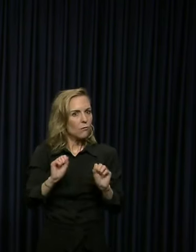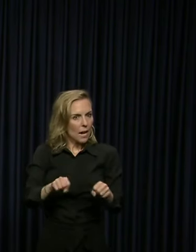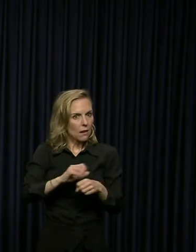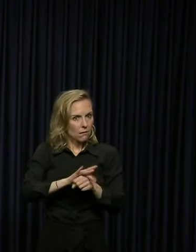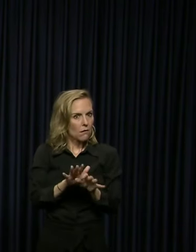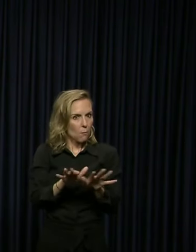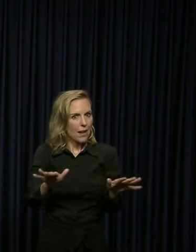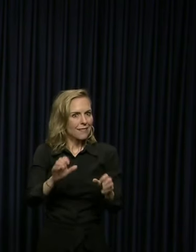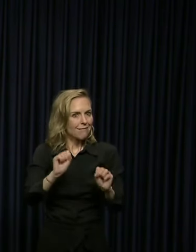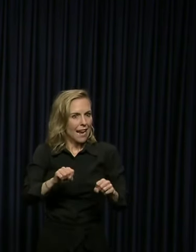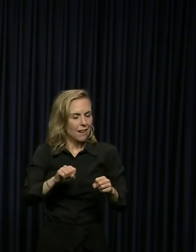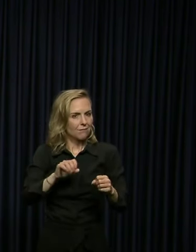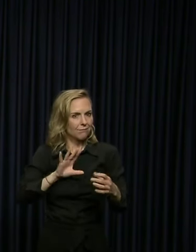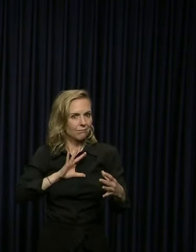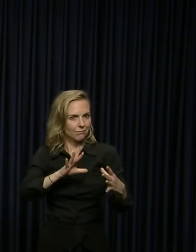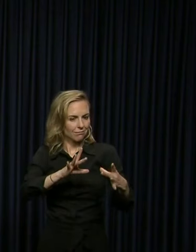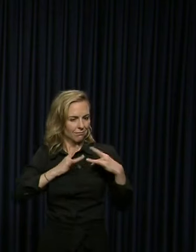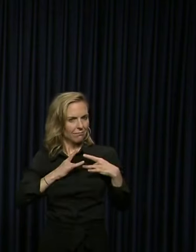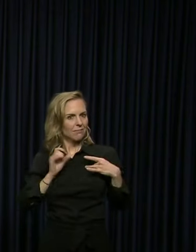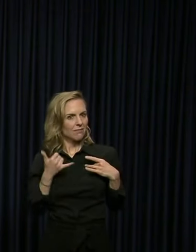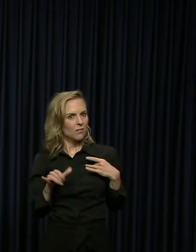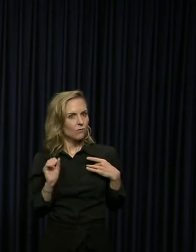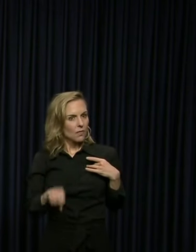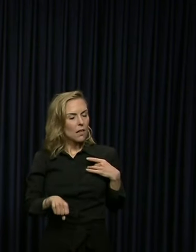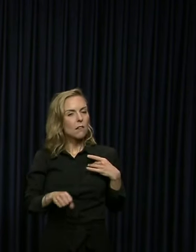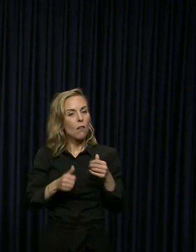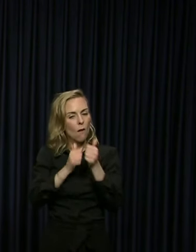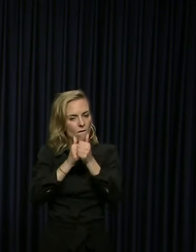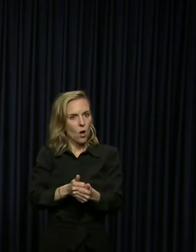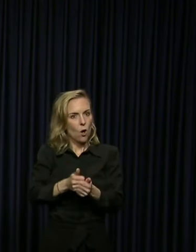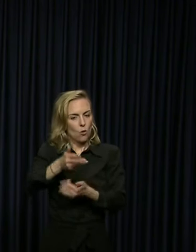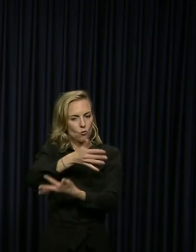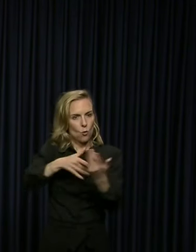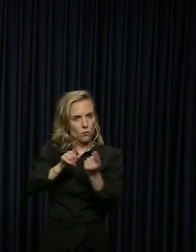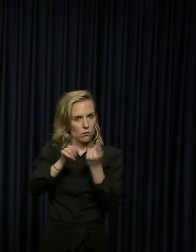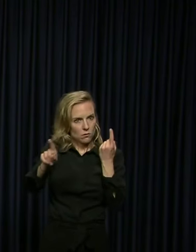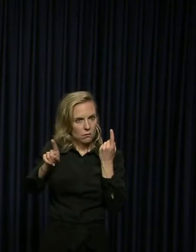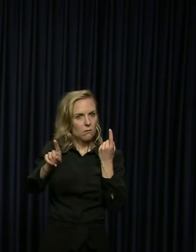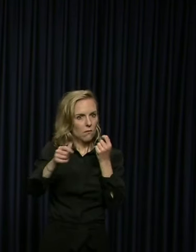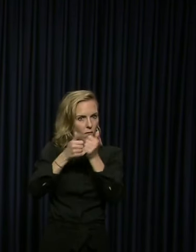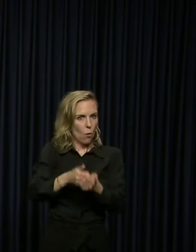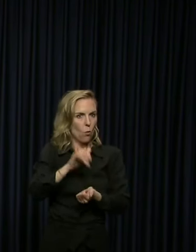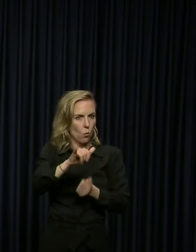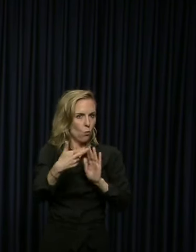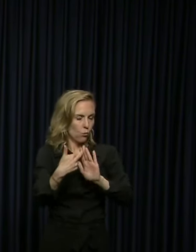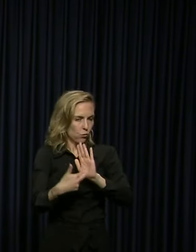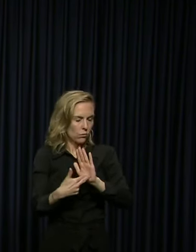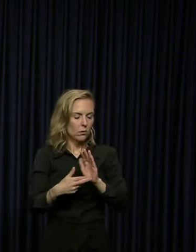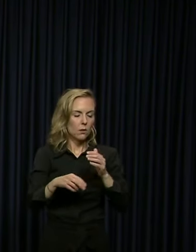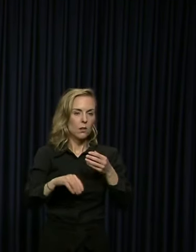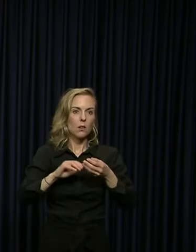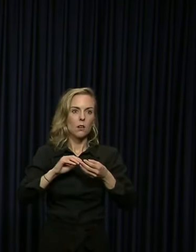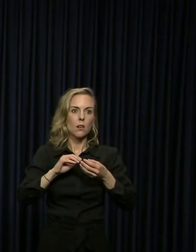YOU TOWARD ANYONE ELSE, AND THAT'S ACTUALLY THE PRIMARY PROTECTION, THAT IF EVERYBODY